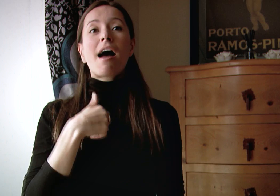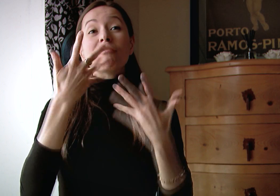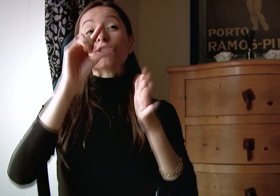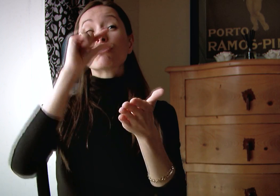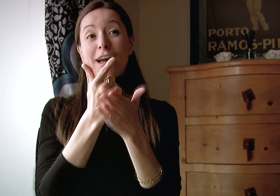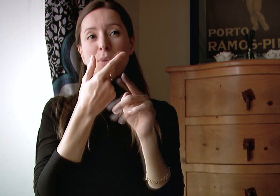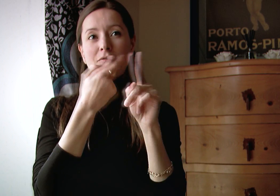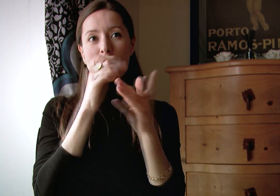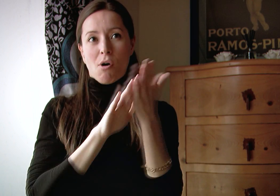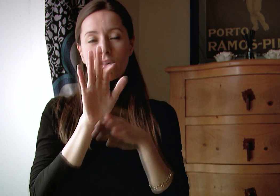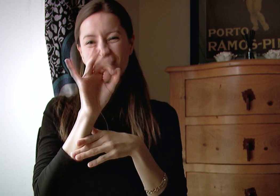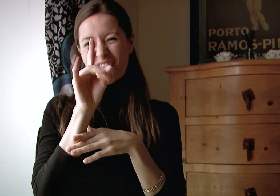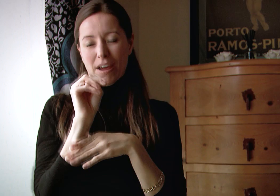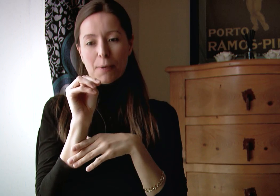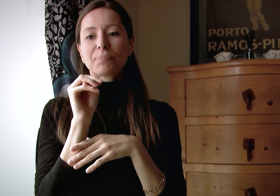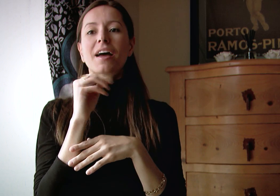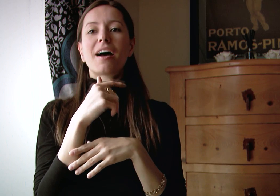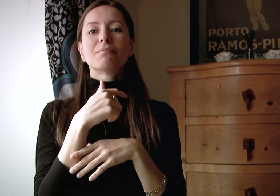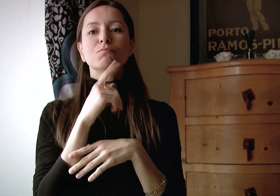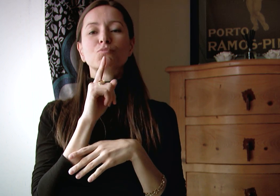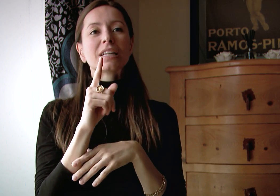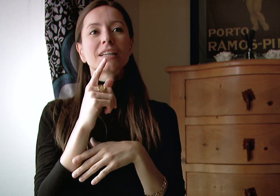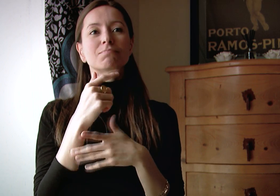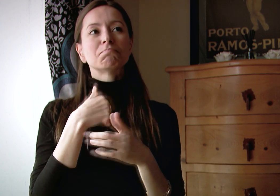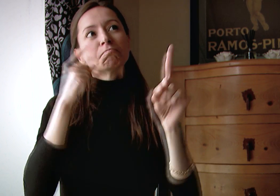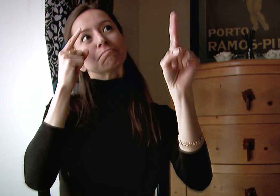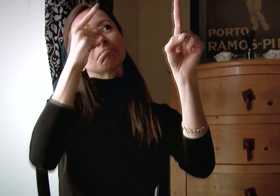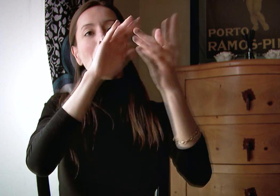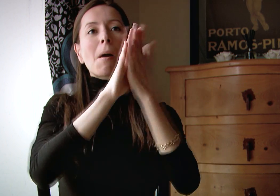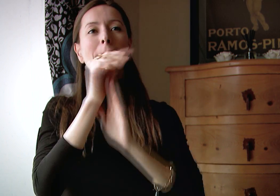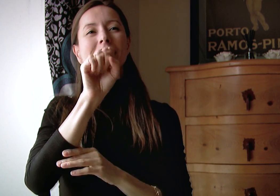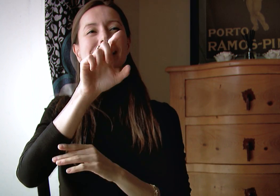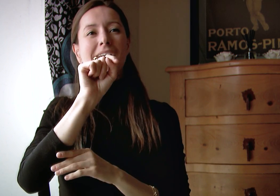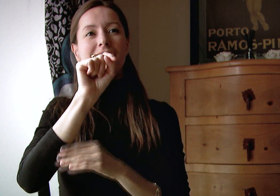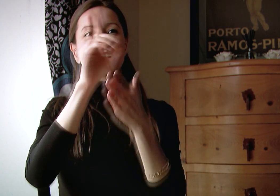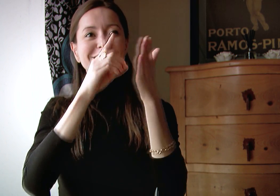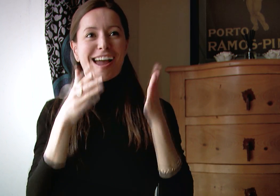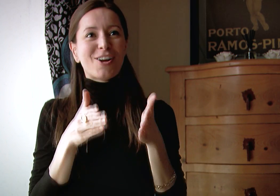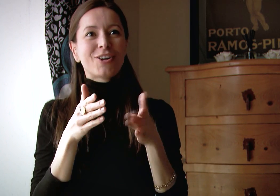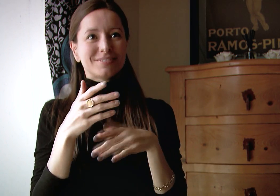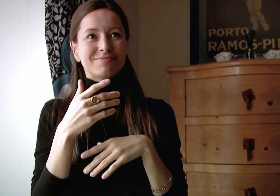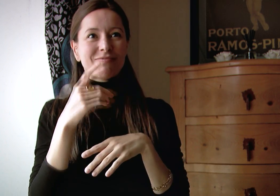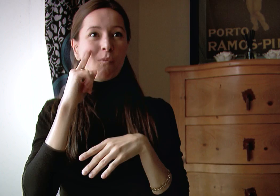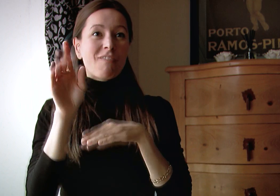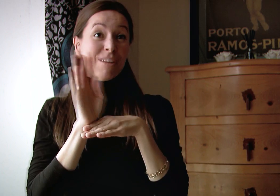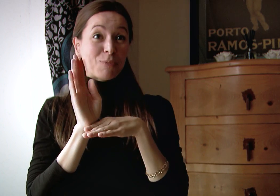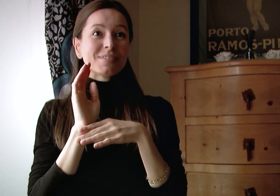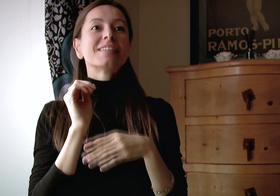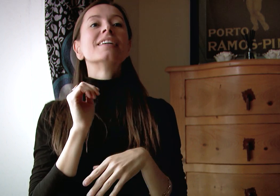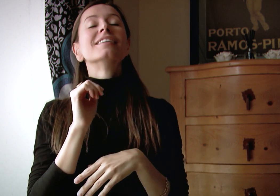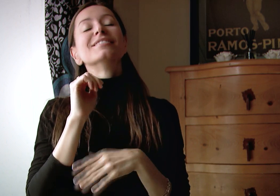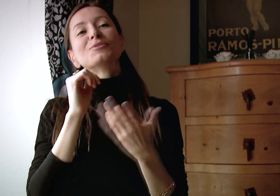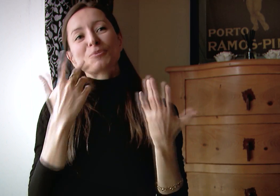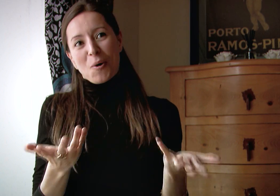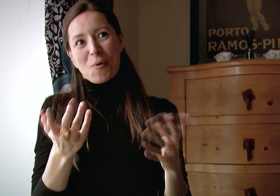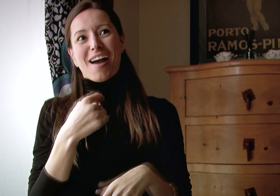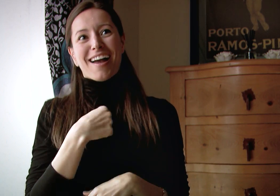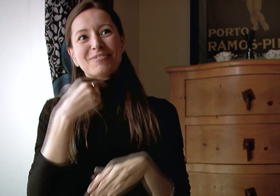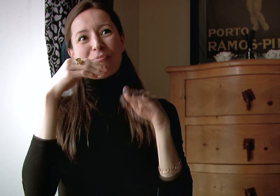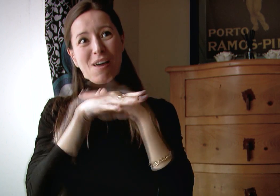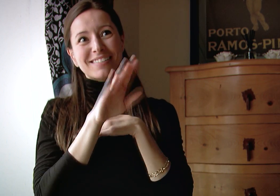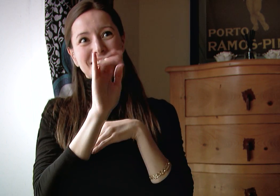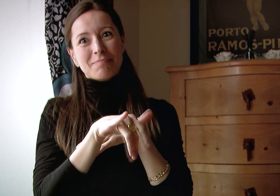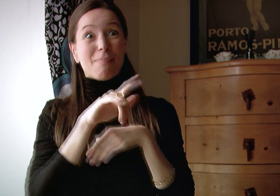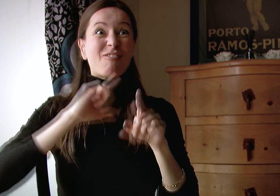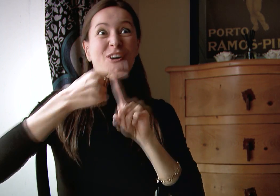I graduated from college - FIDM - and my goal was to become a set designer for films. So, I went into that.